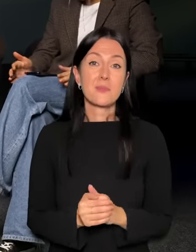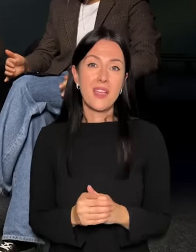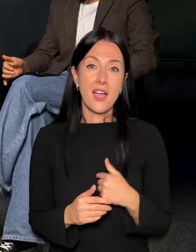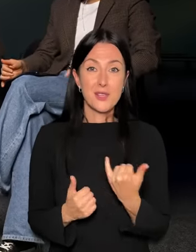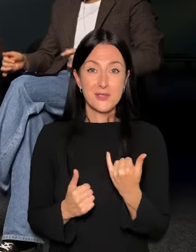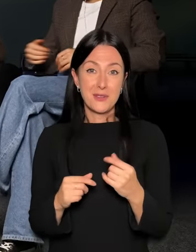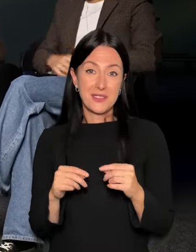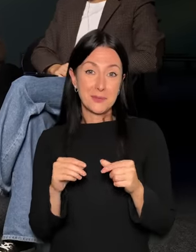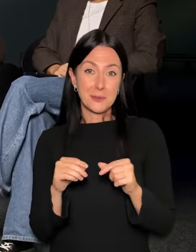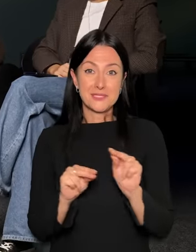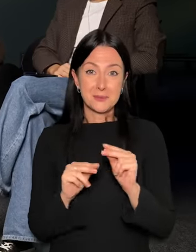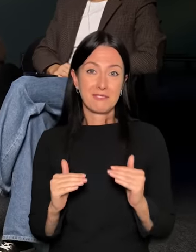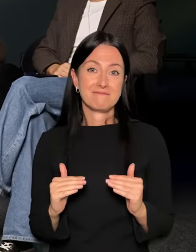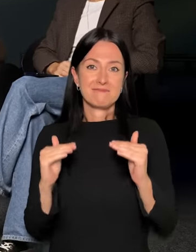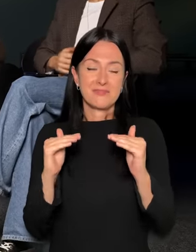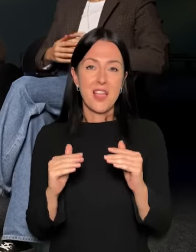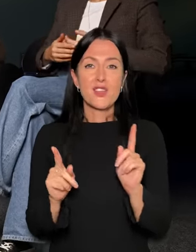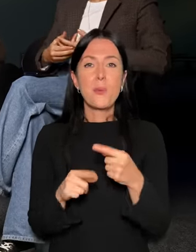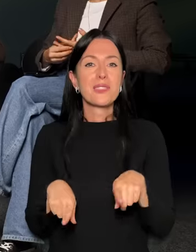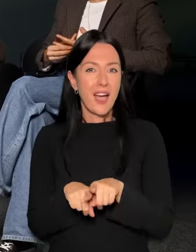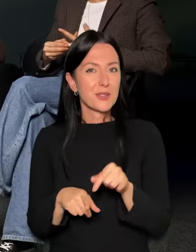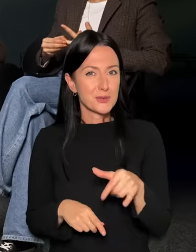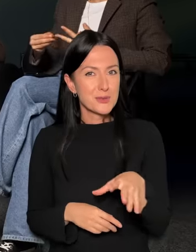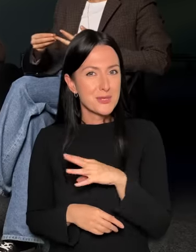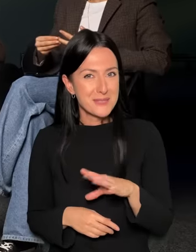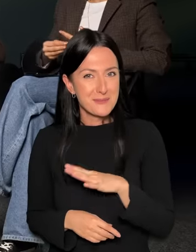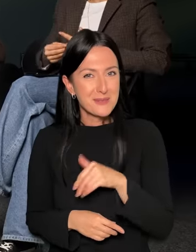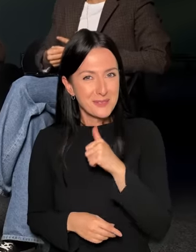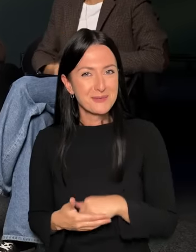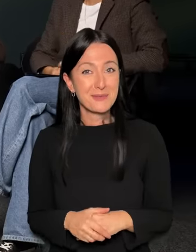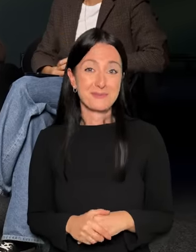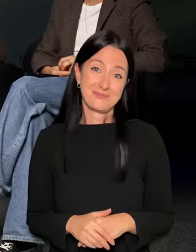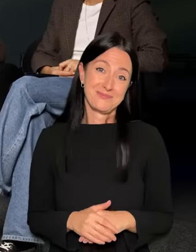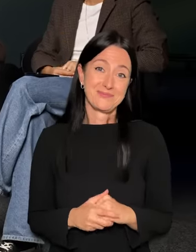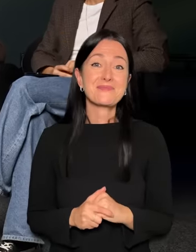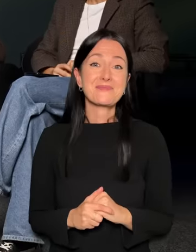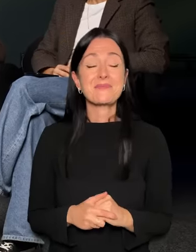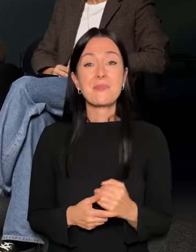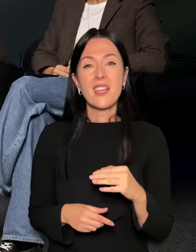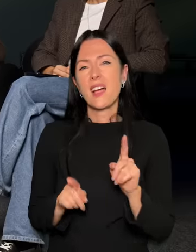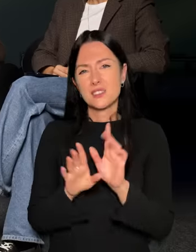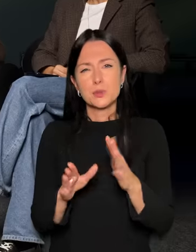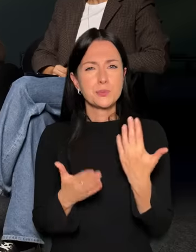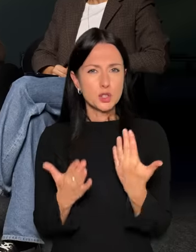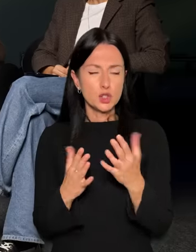I'll add a little today, I wish it was like that with everything. Listen, but seriously, though,